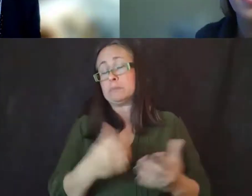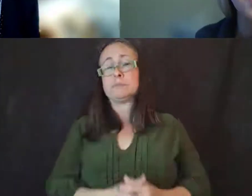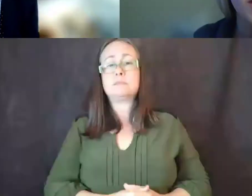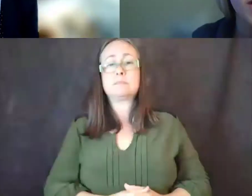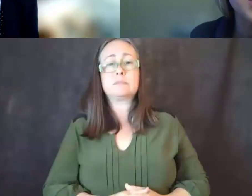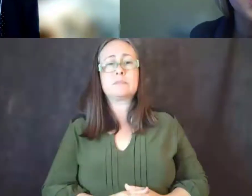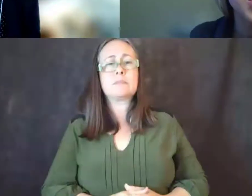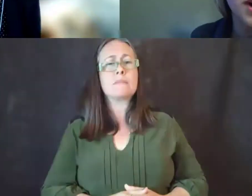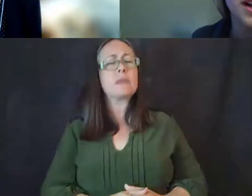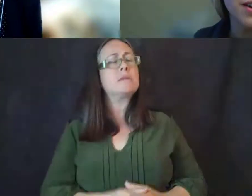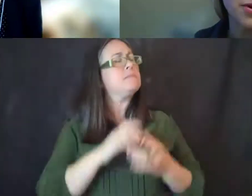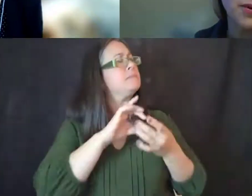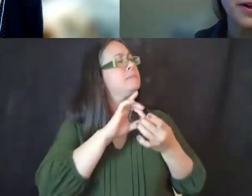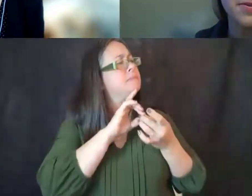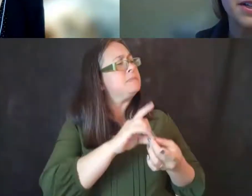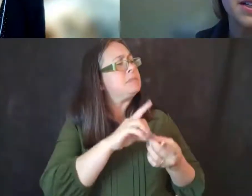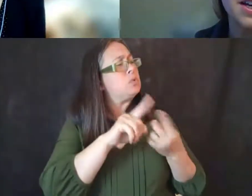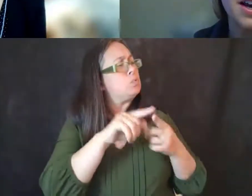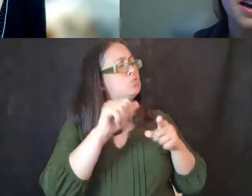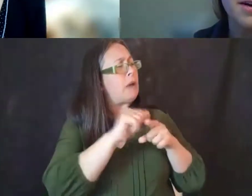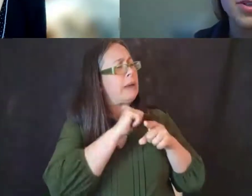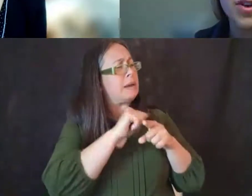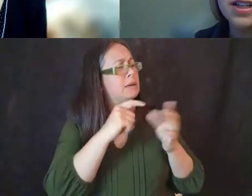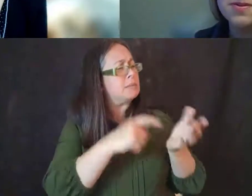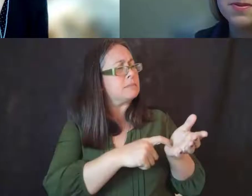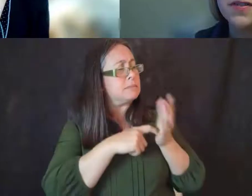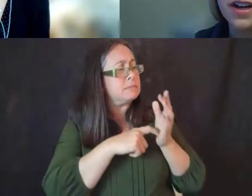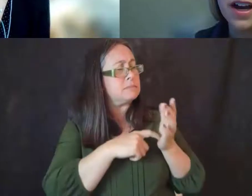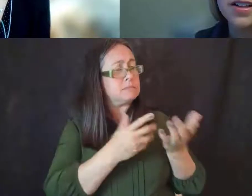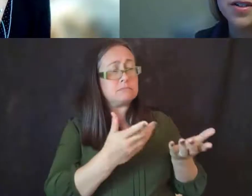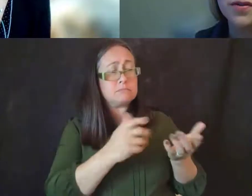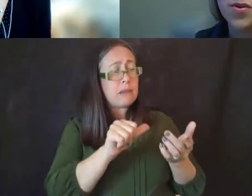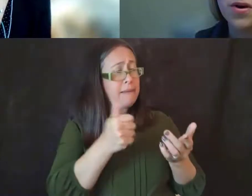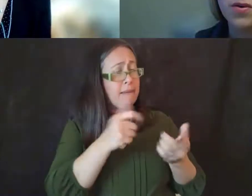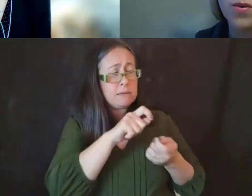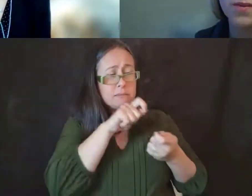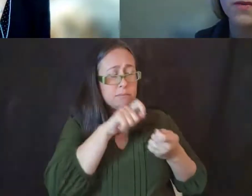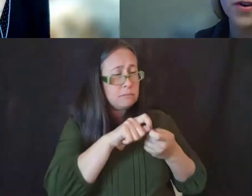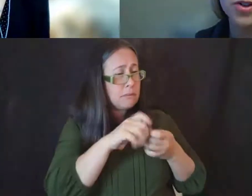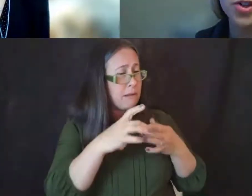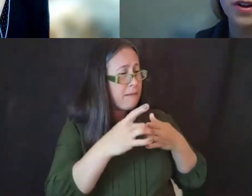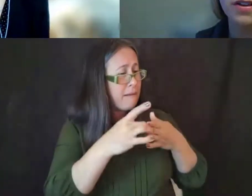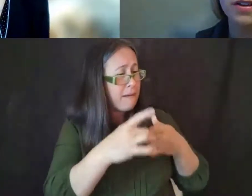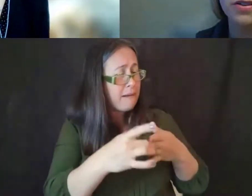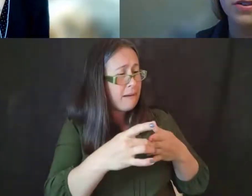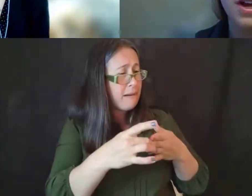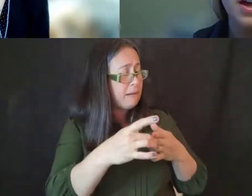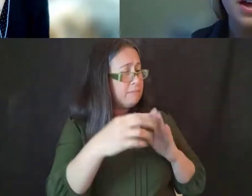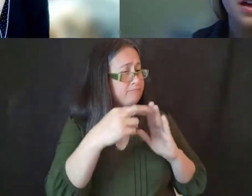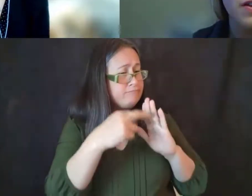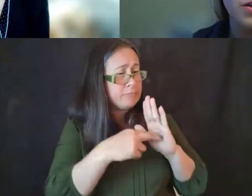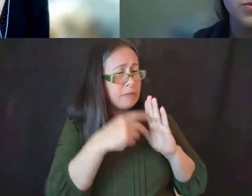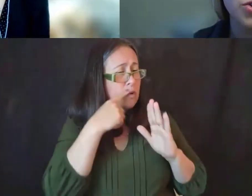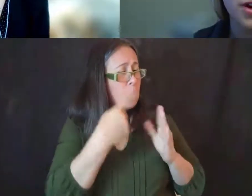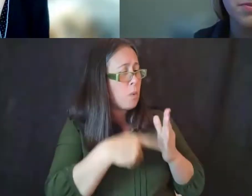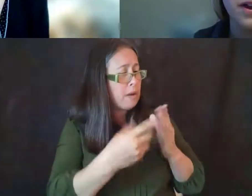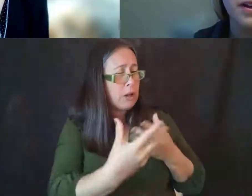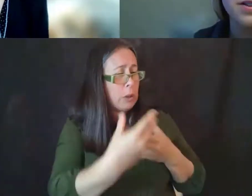And with regards to the training requirement, is there any specific guidance for what folks should include in those training plans,